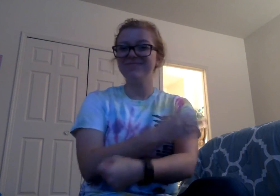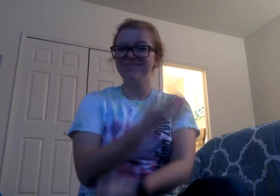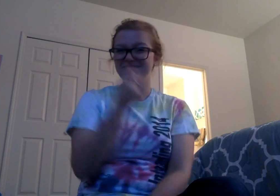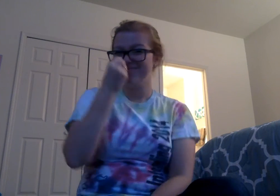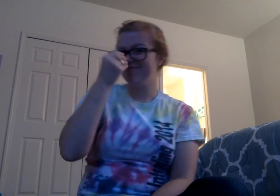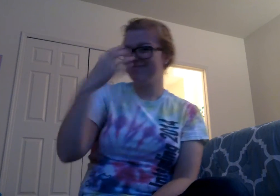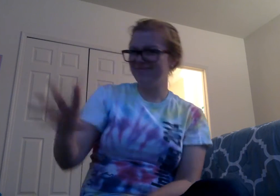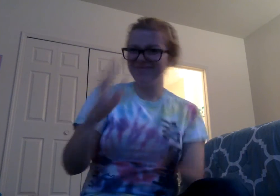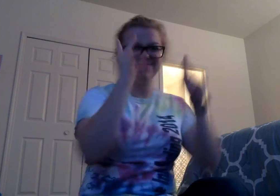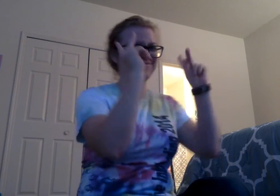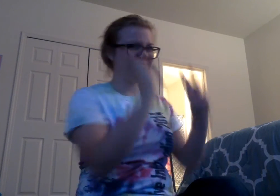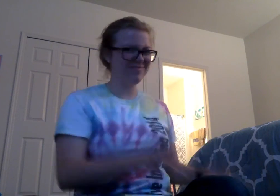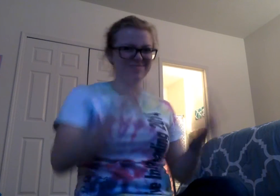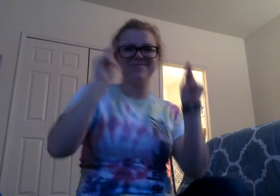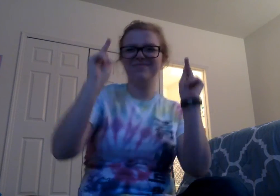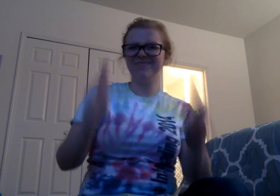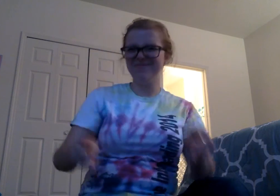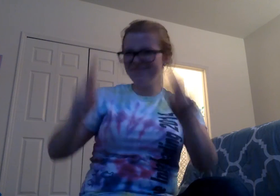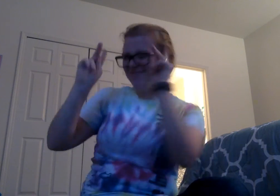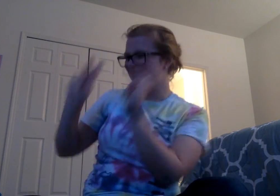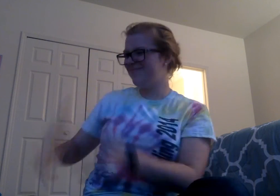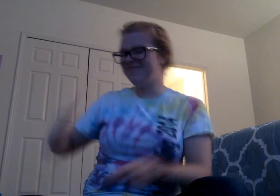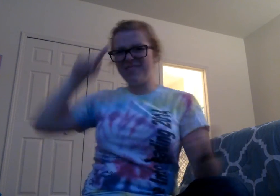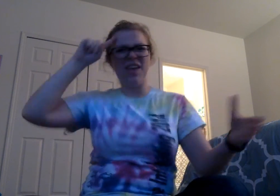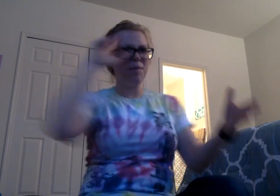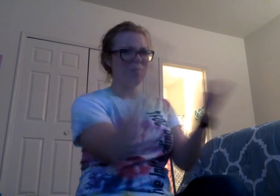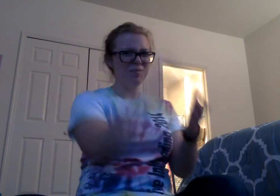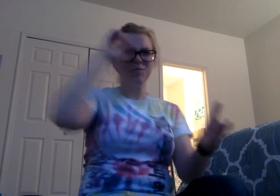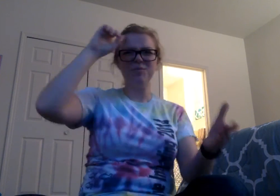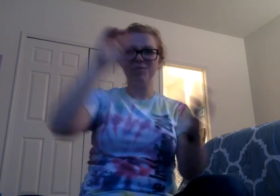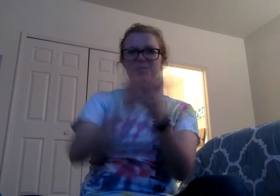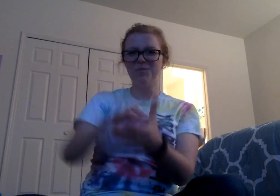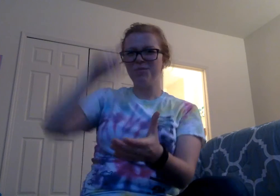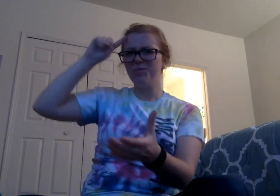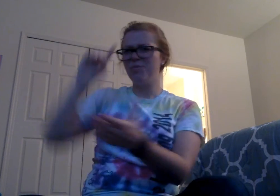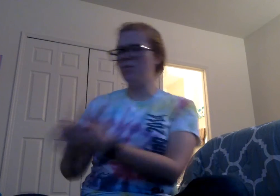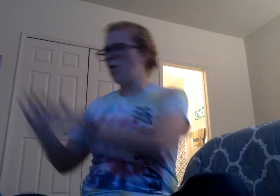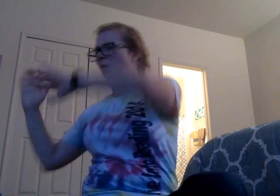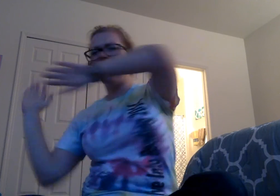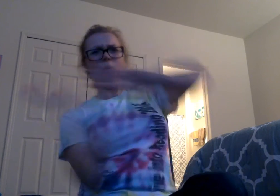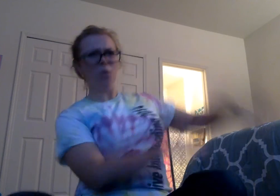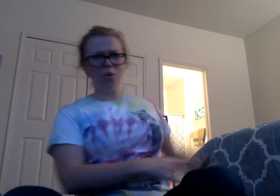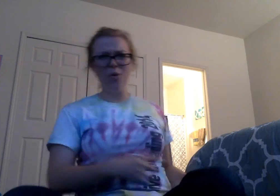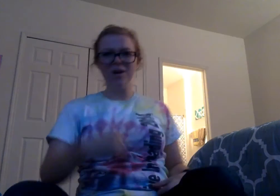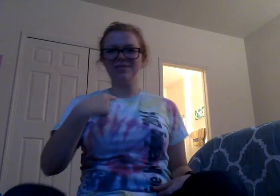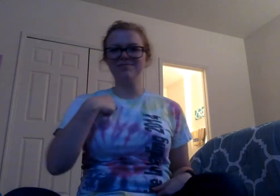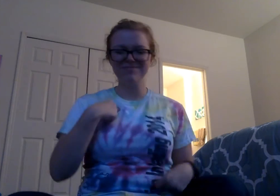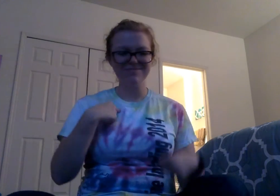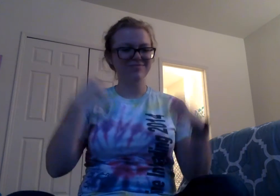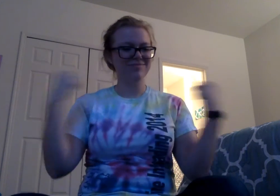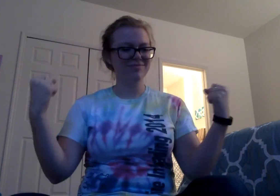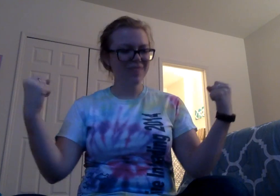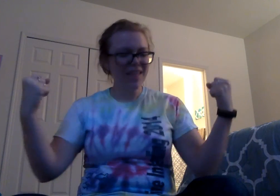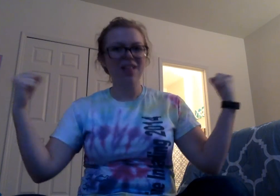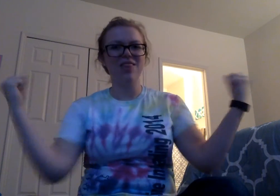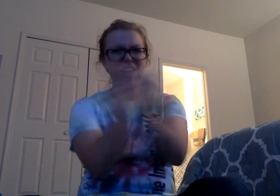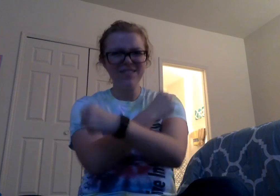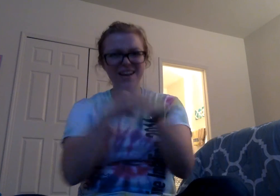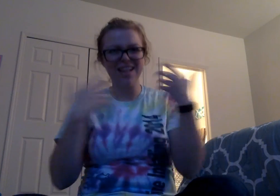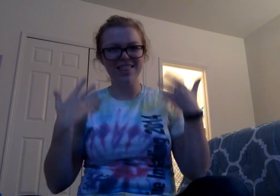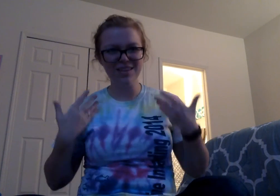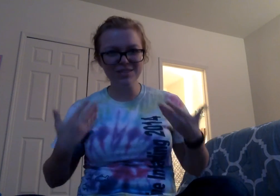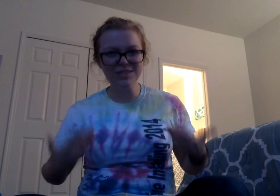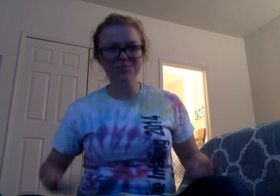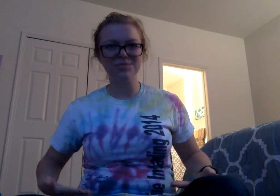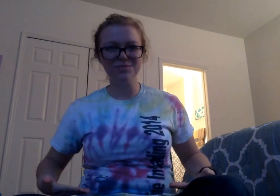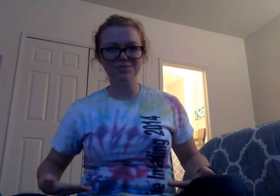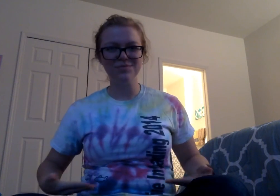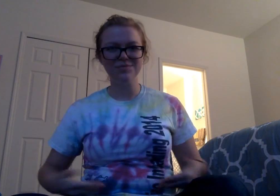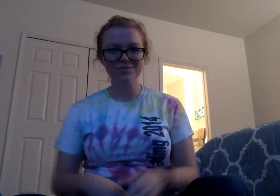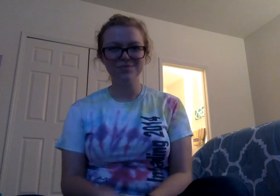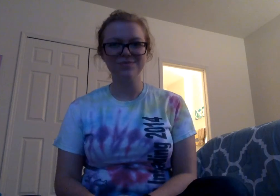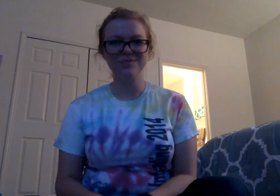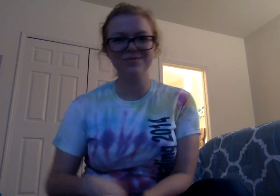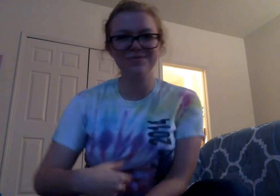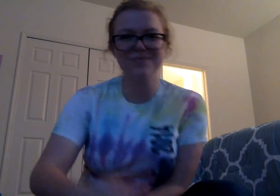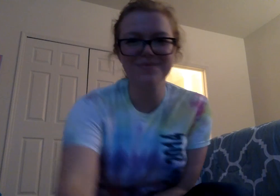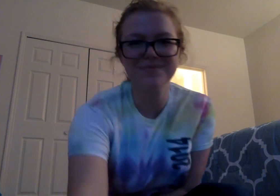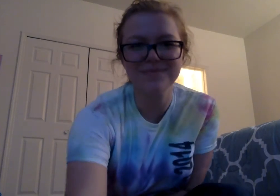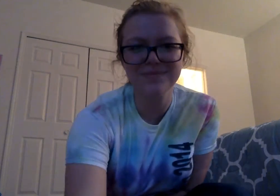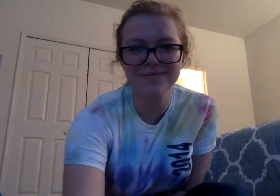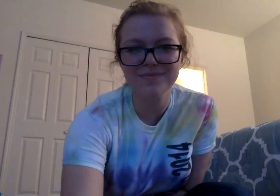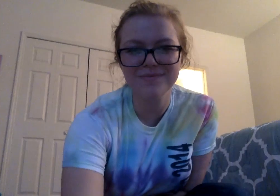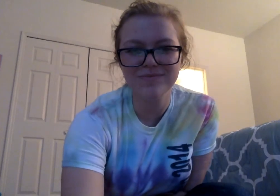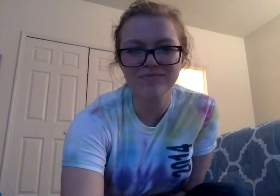DON'T CARE PEOPLExxx BELIEVExxx NONE I STRONG FIGHTER